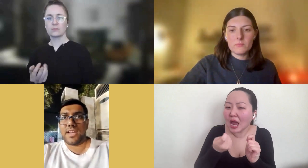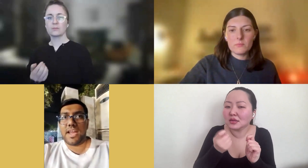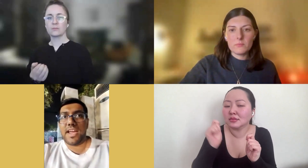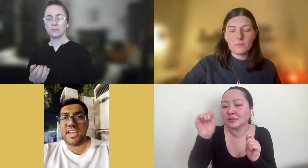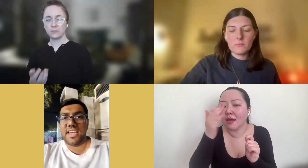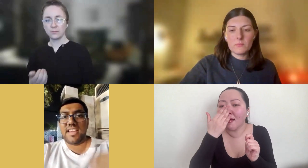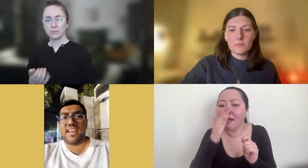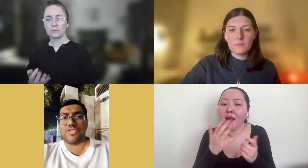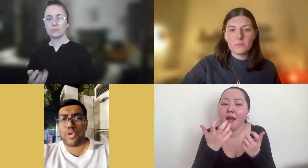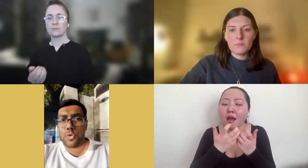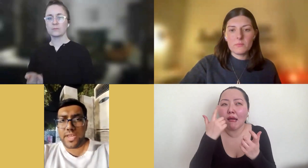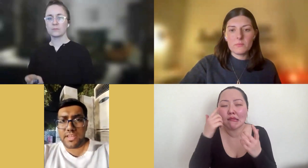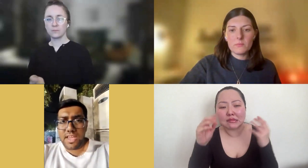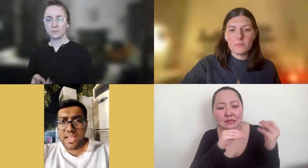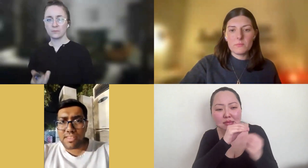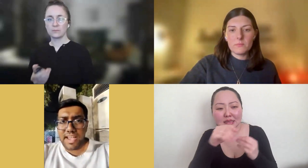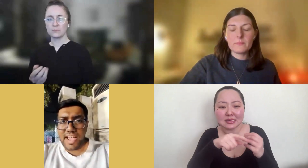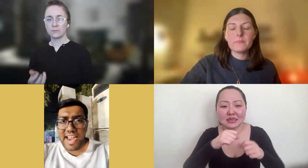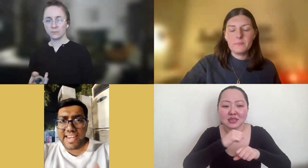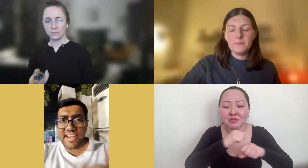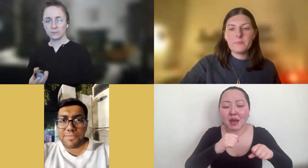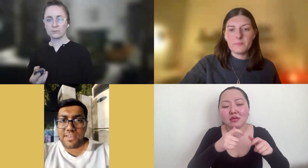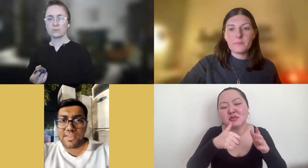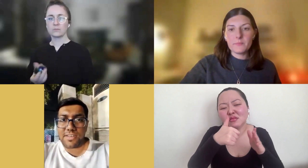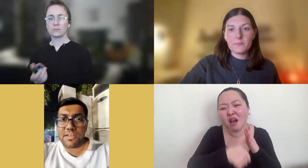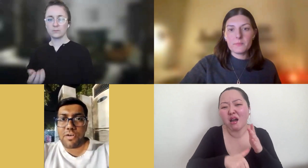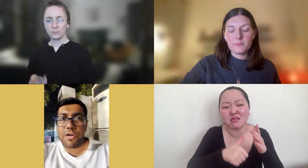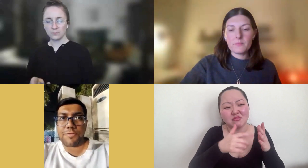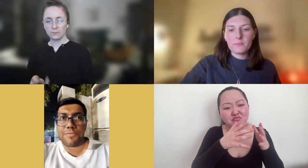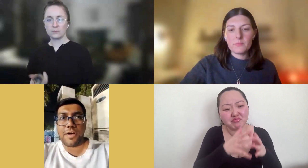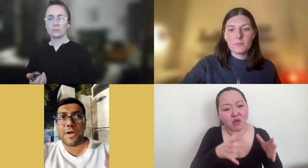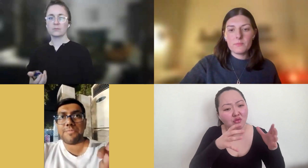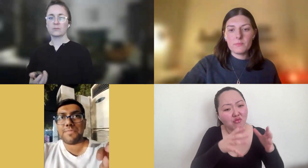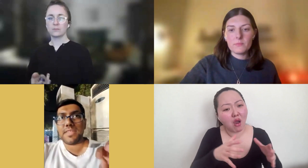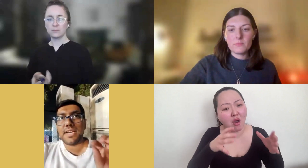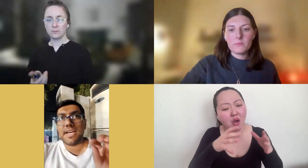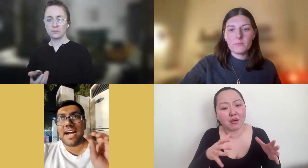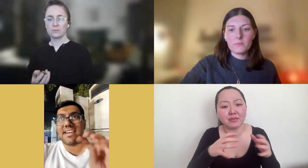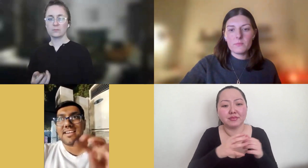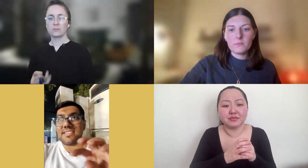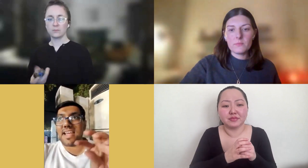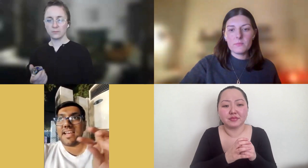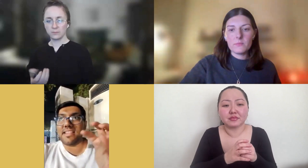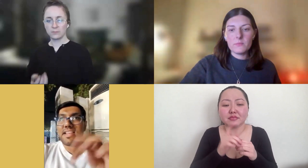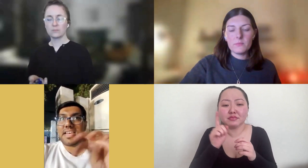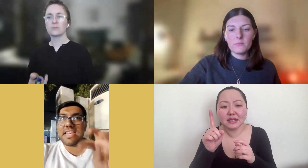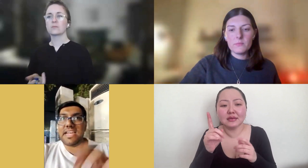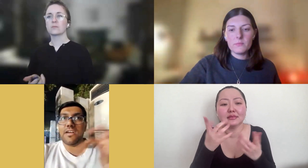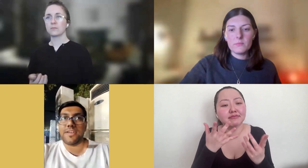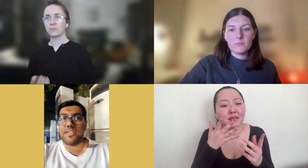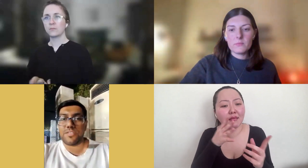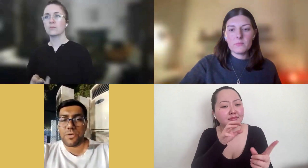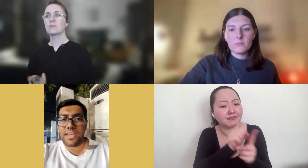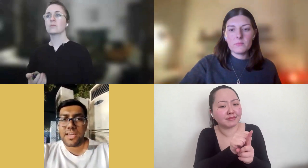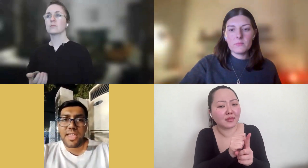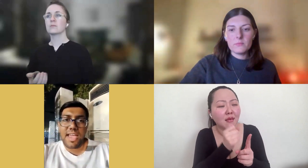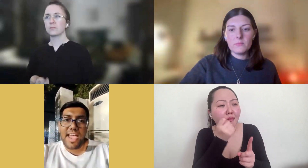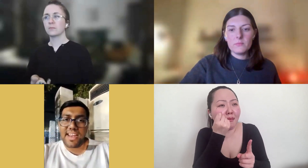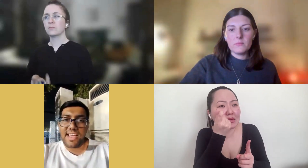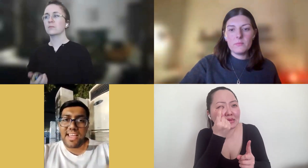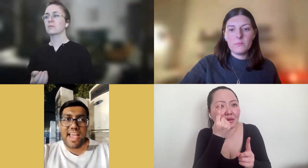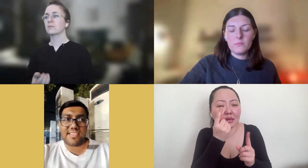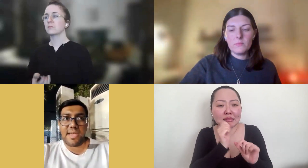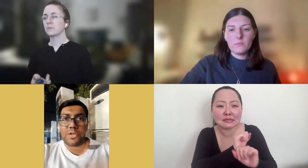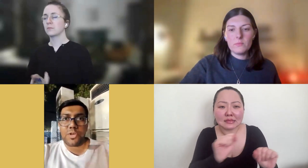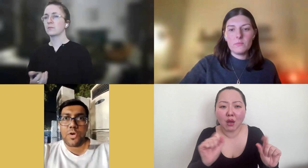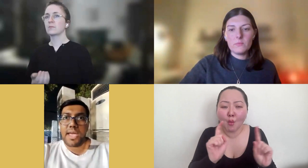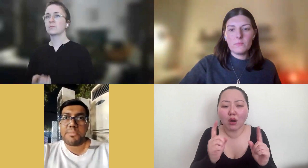where it is growing. The identification of understanding the need is growing. As I'm talking,